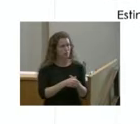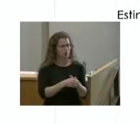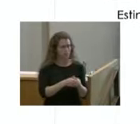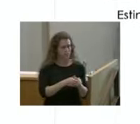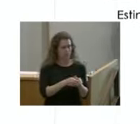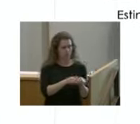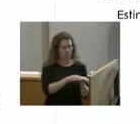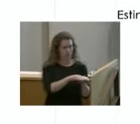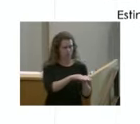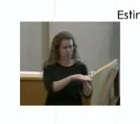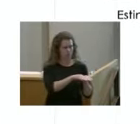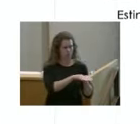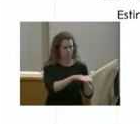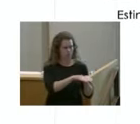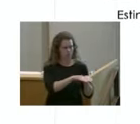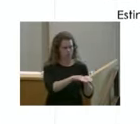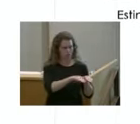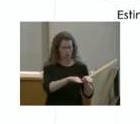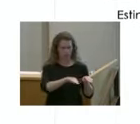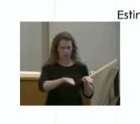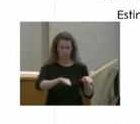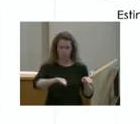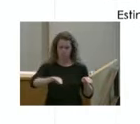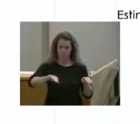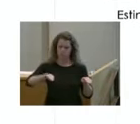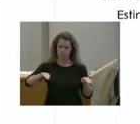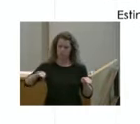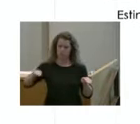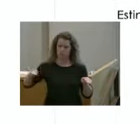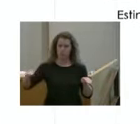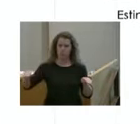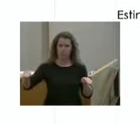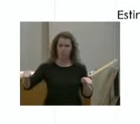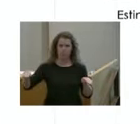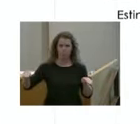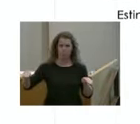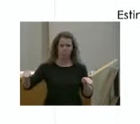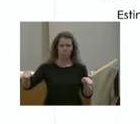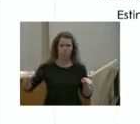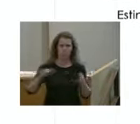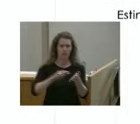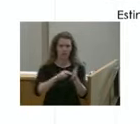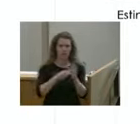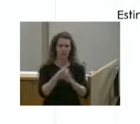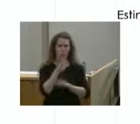hospital, okay. So, when we're talking about these numbers we're talking about